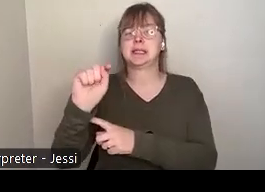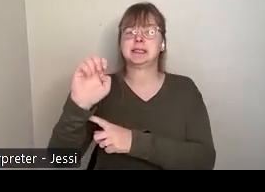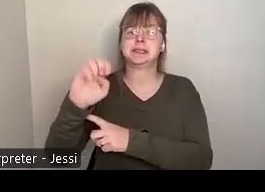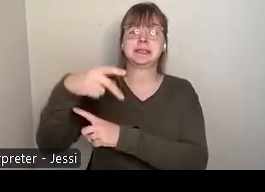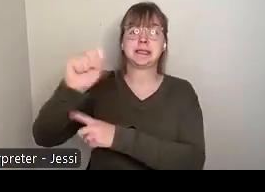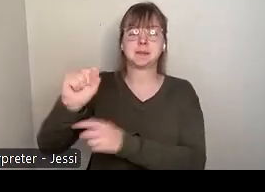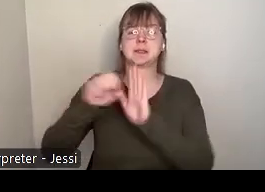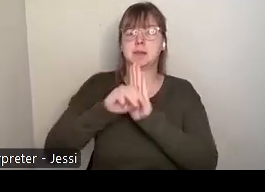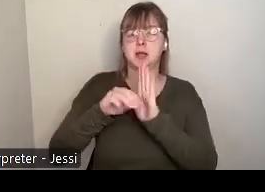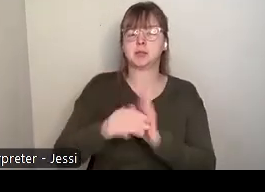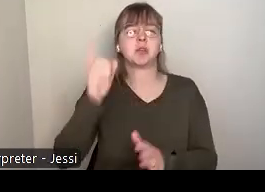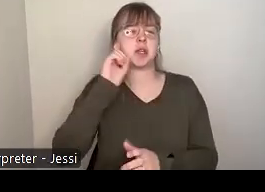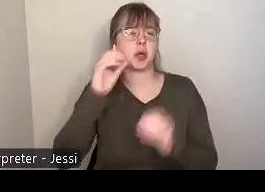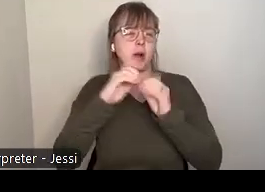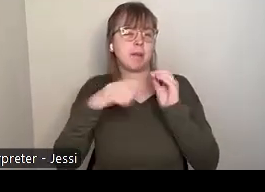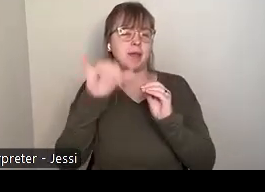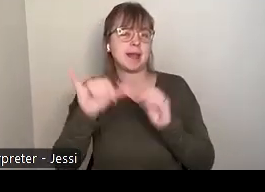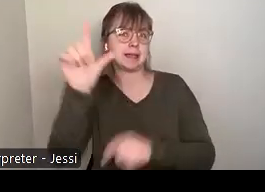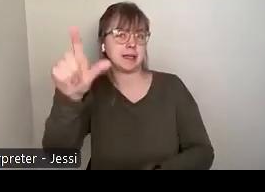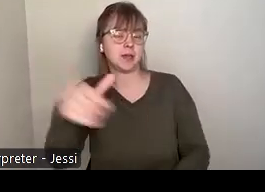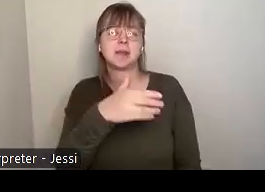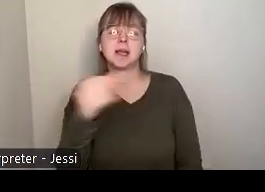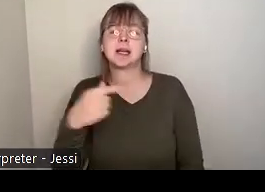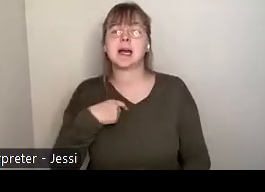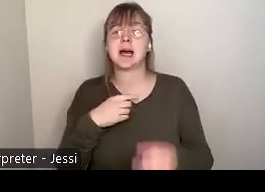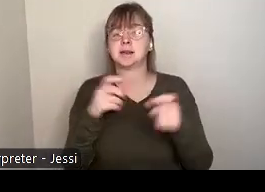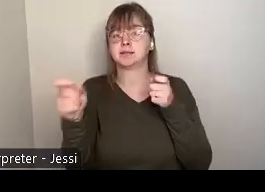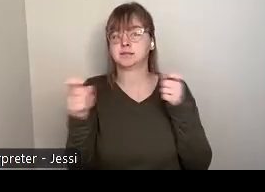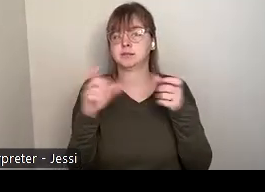to coordinate our caregiver programs through our pediatric Behavioral Health and Wellness